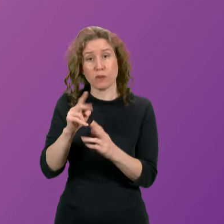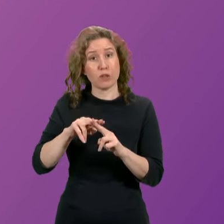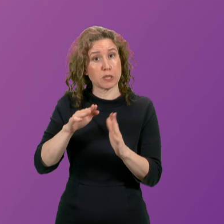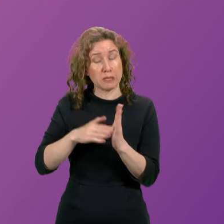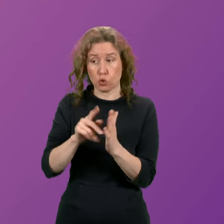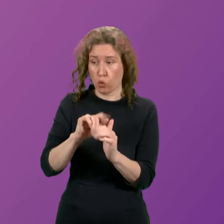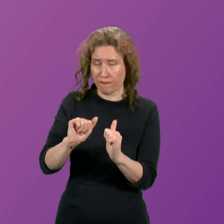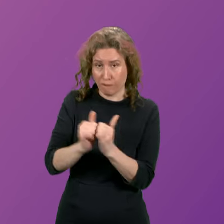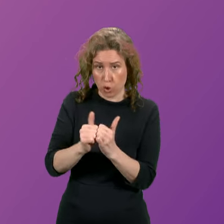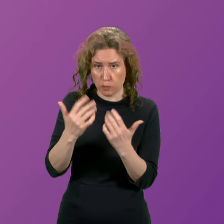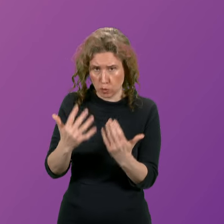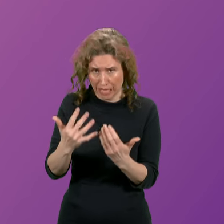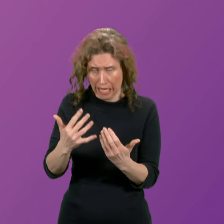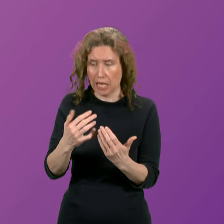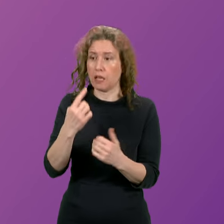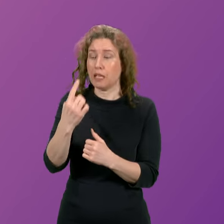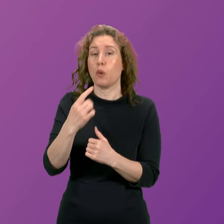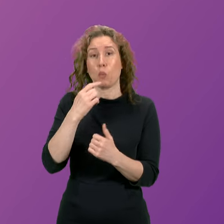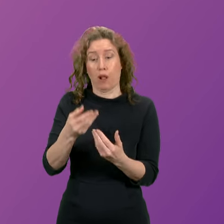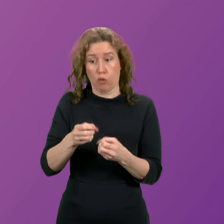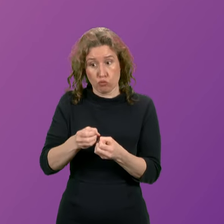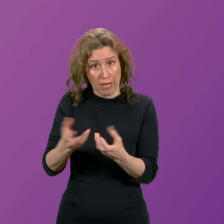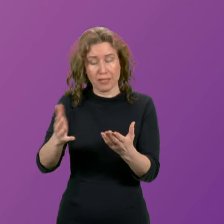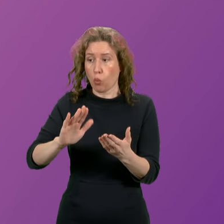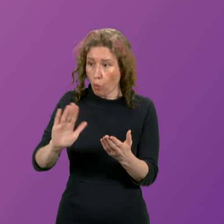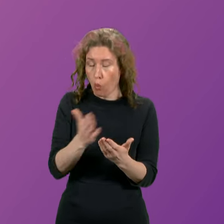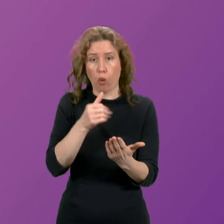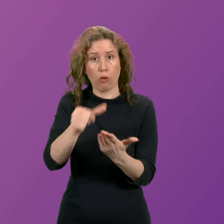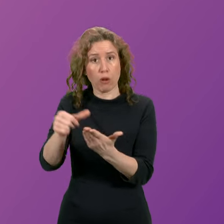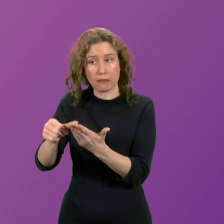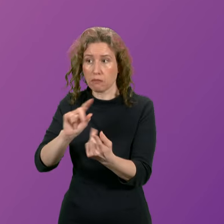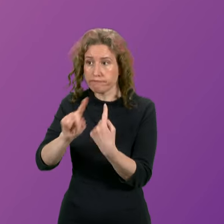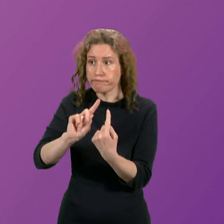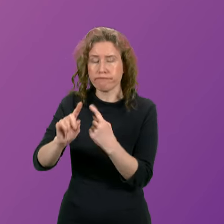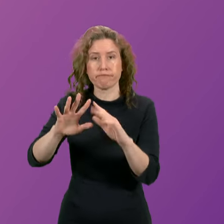confirm that he will release into the public domain today all correspondence that he made